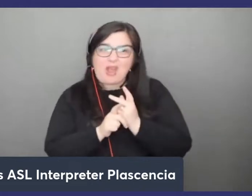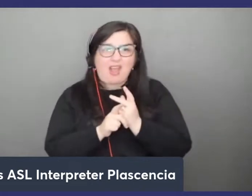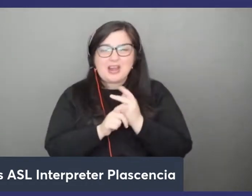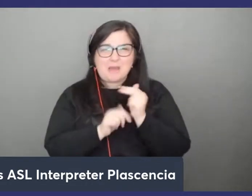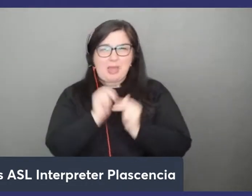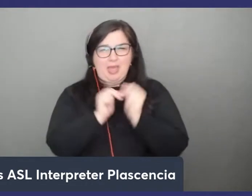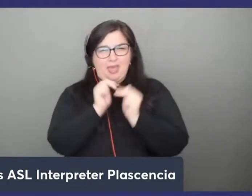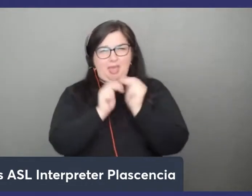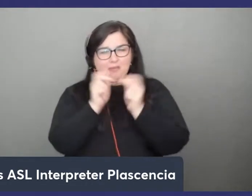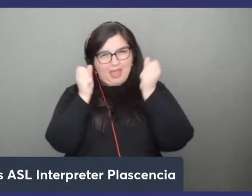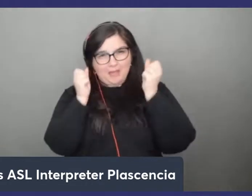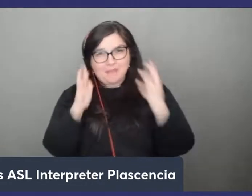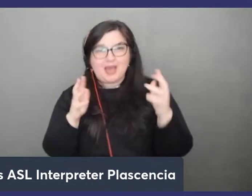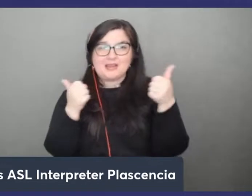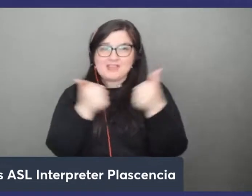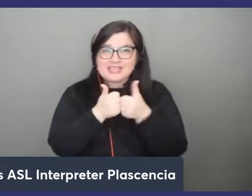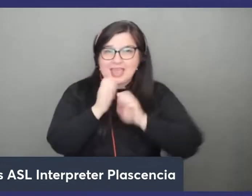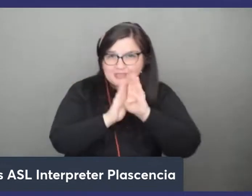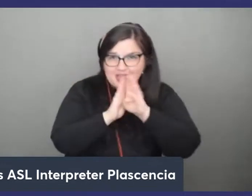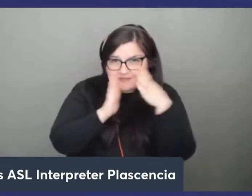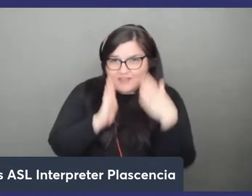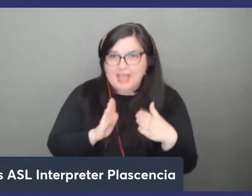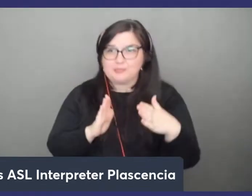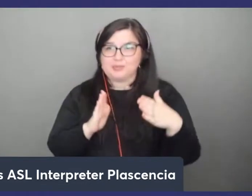and gamers for our game developers.